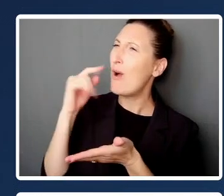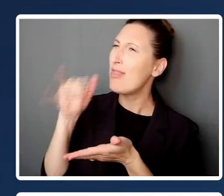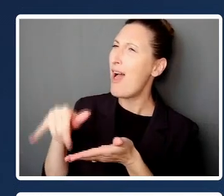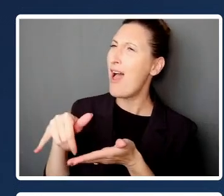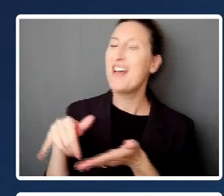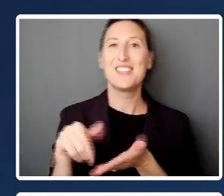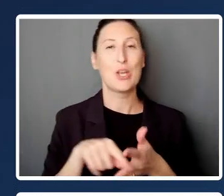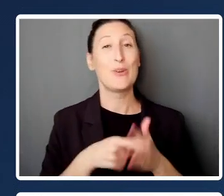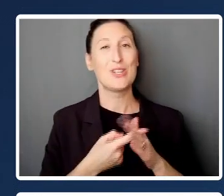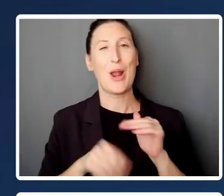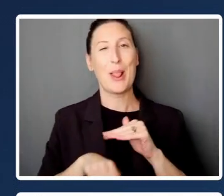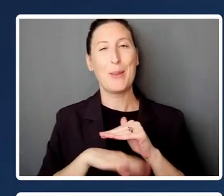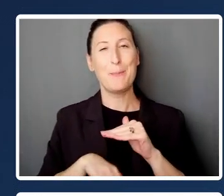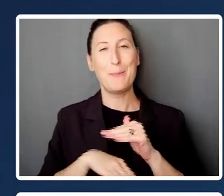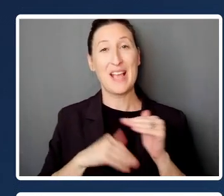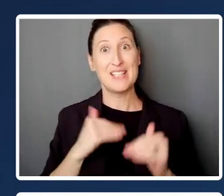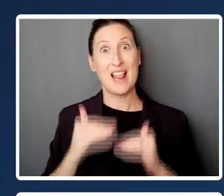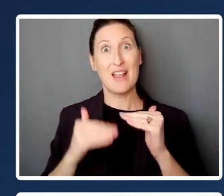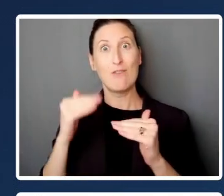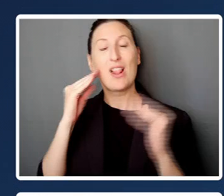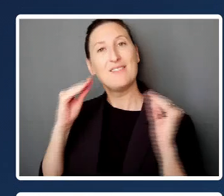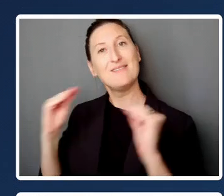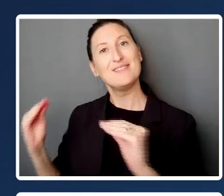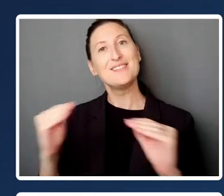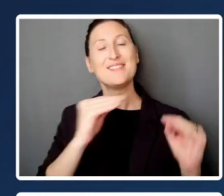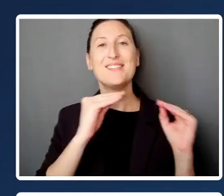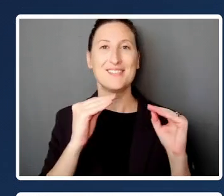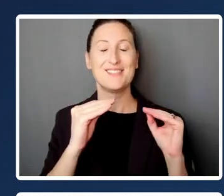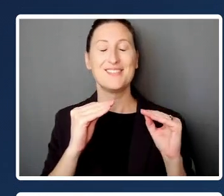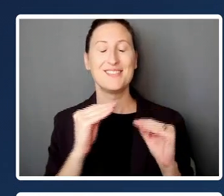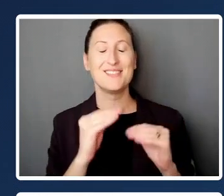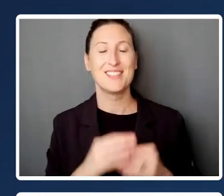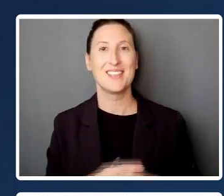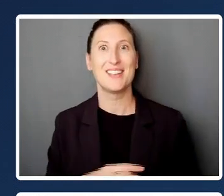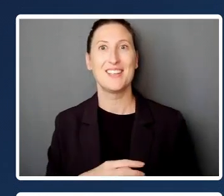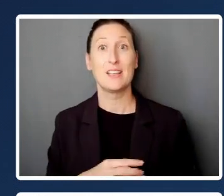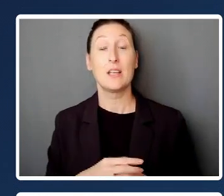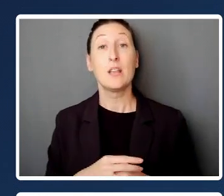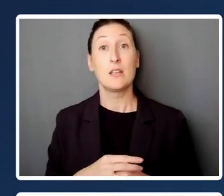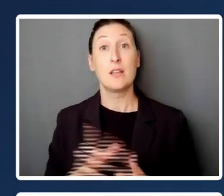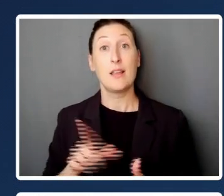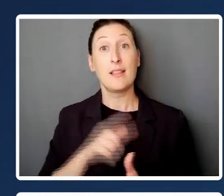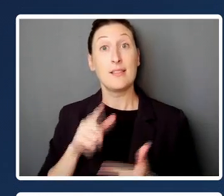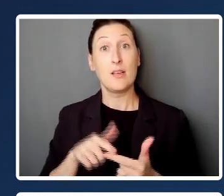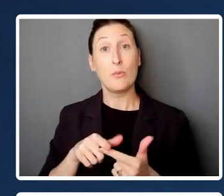level about that. And then we talked about what kinds of things appear on stamps,